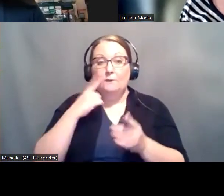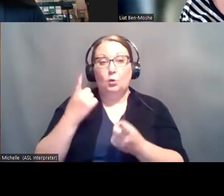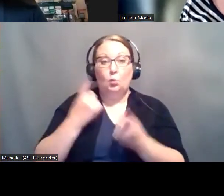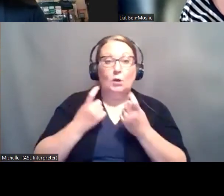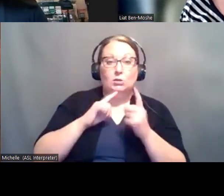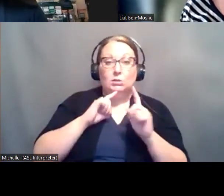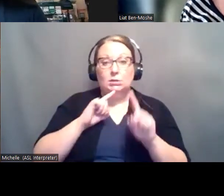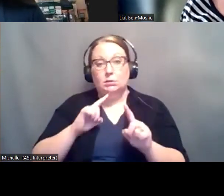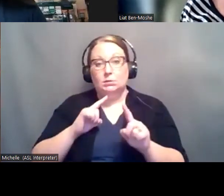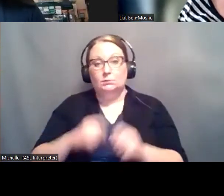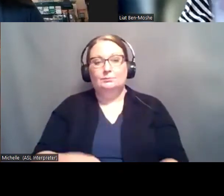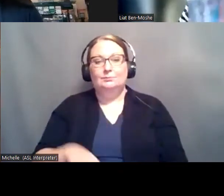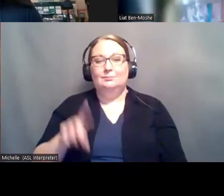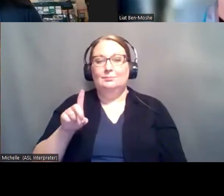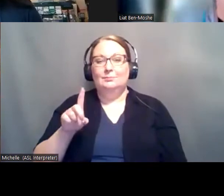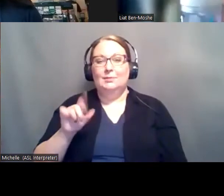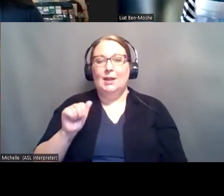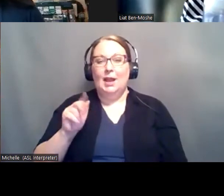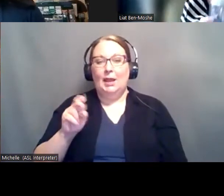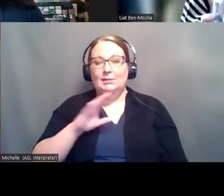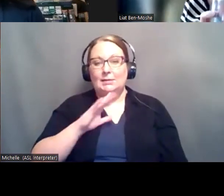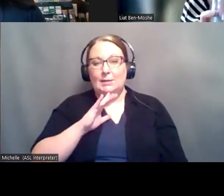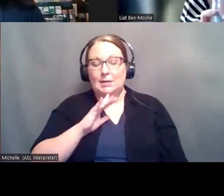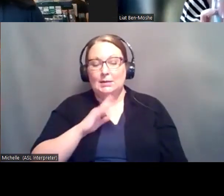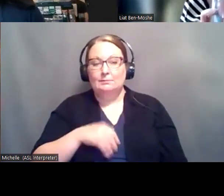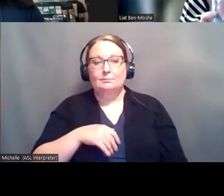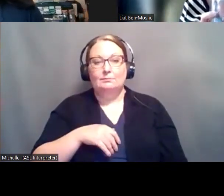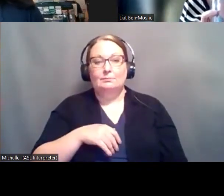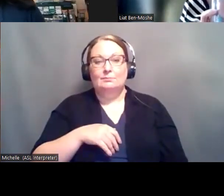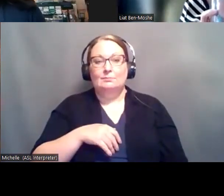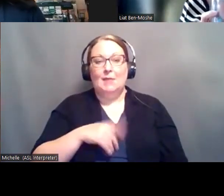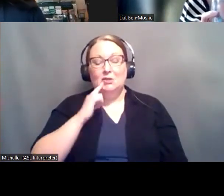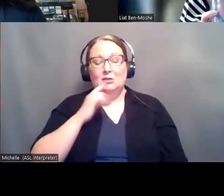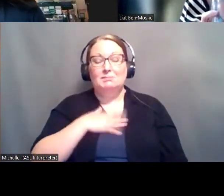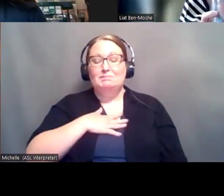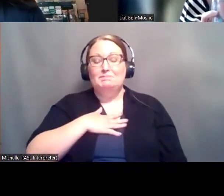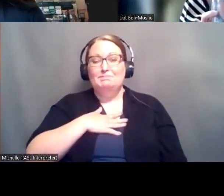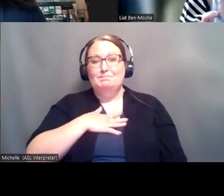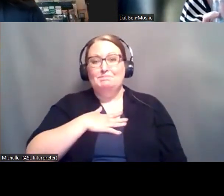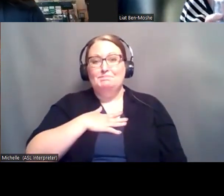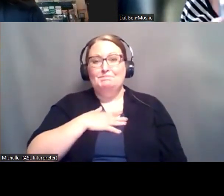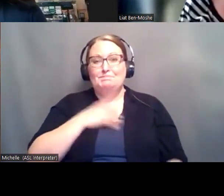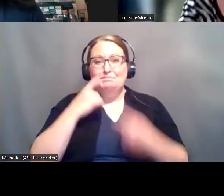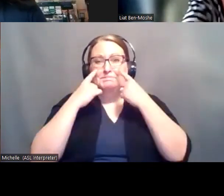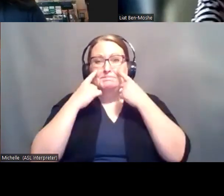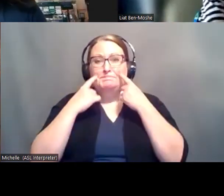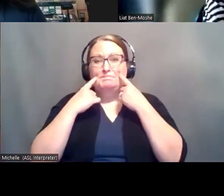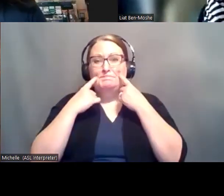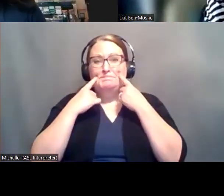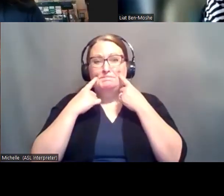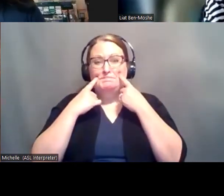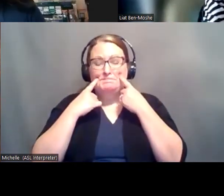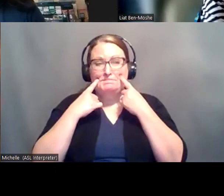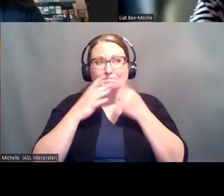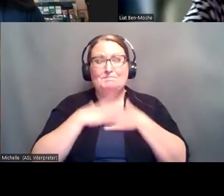Yeah, this is Diane speaking. I actually just got emotional, I wasn't expecting that, and that I should have known better.